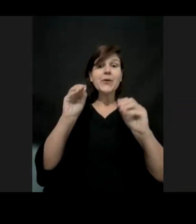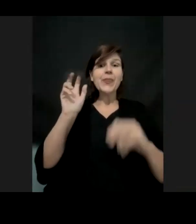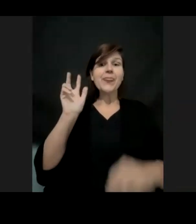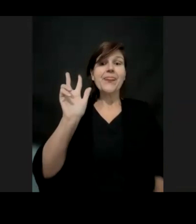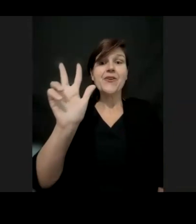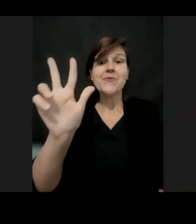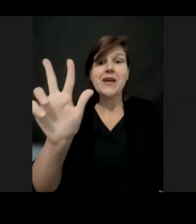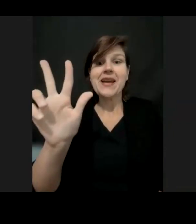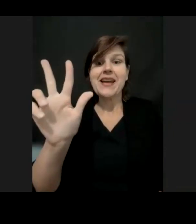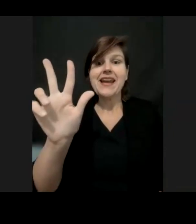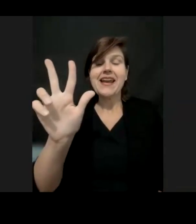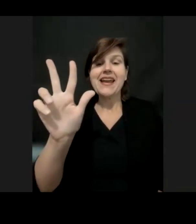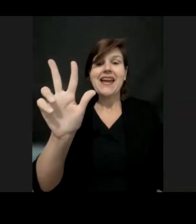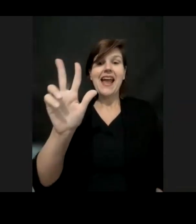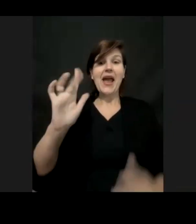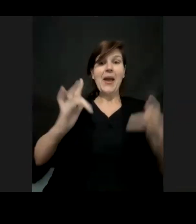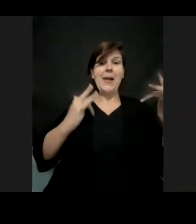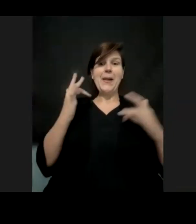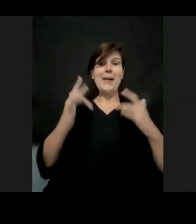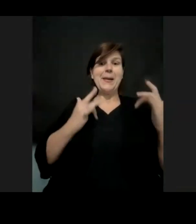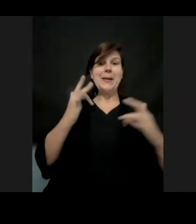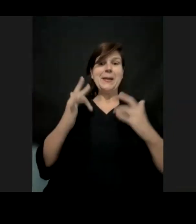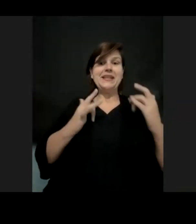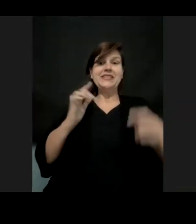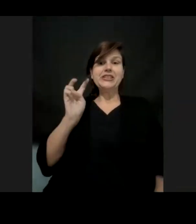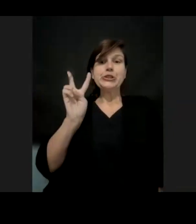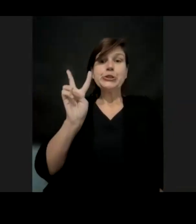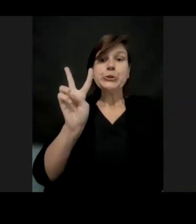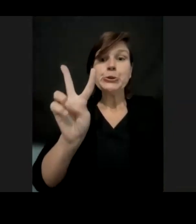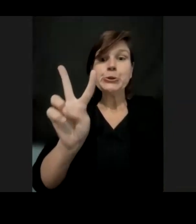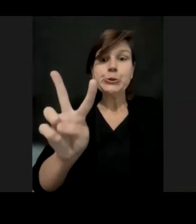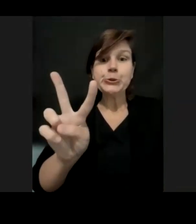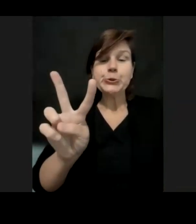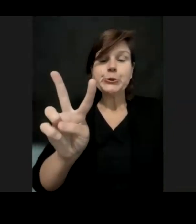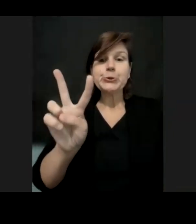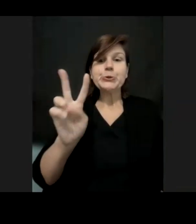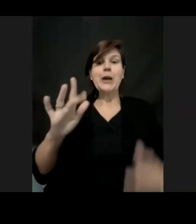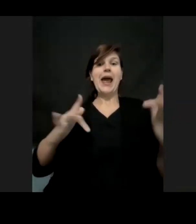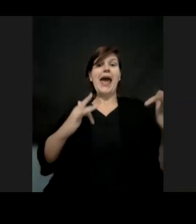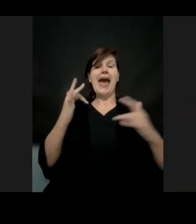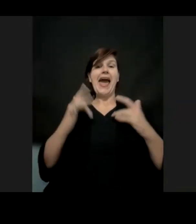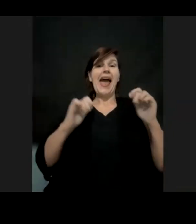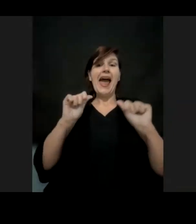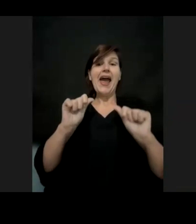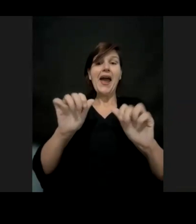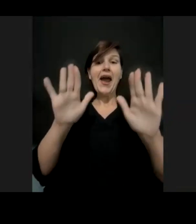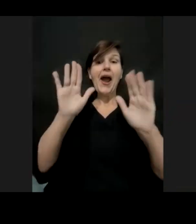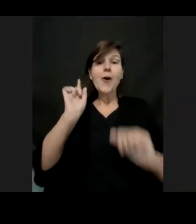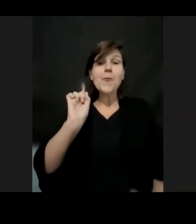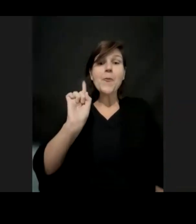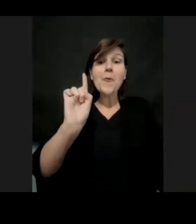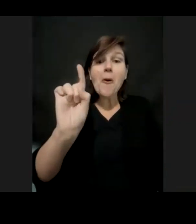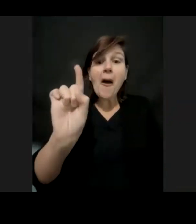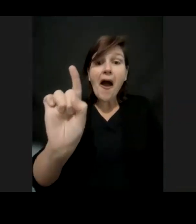And an exciting whoop-a-dee-doo of a two! And a more incredible whoop-a-dee-doo of a one, boys and girls.